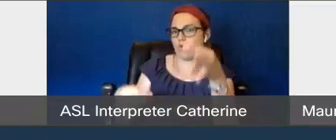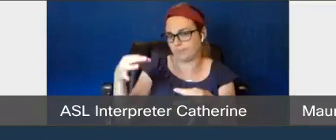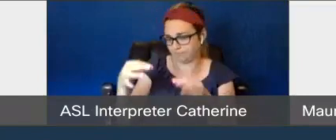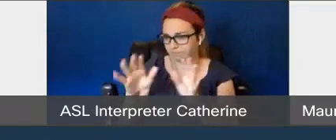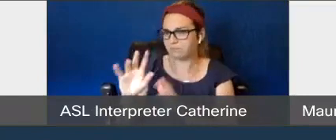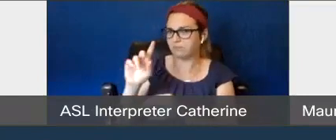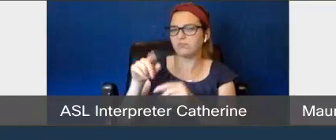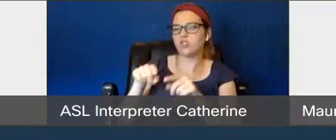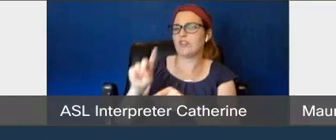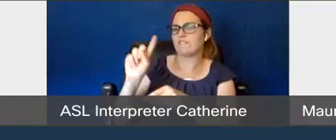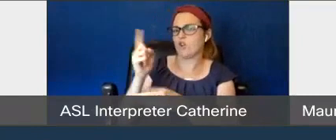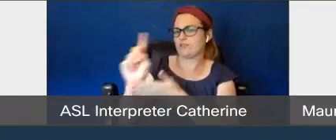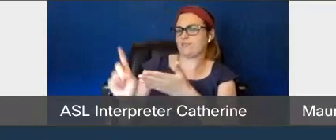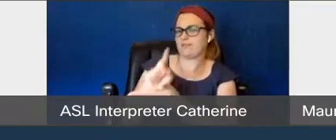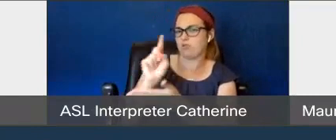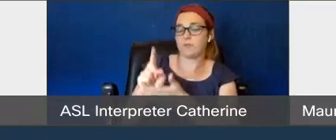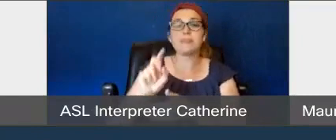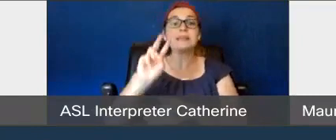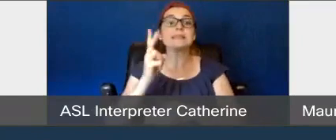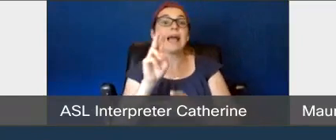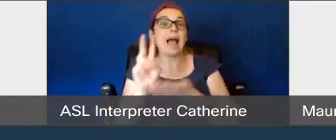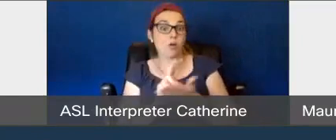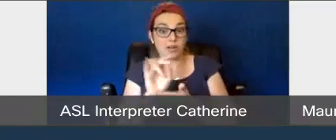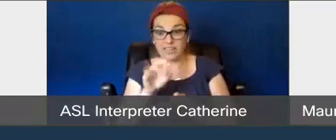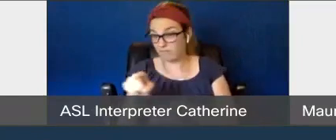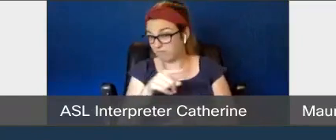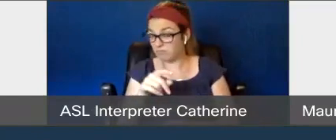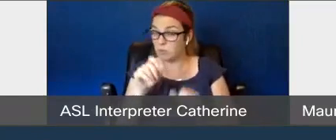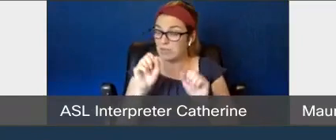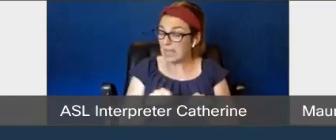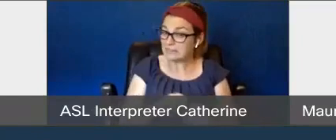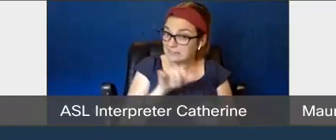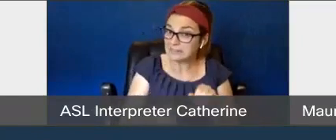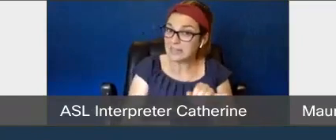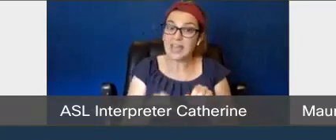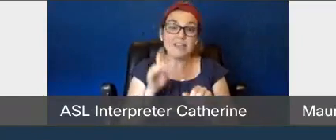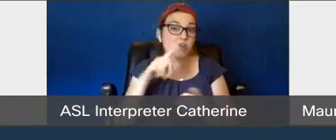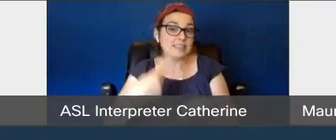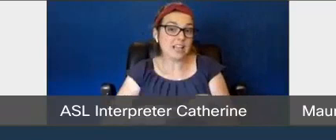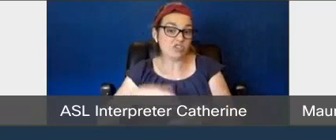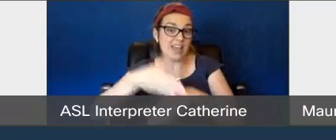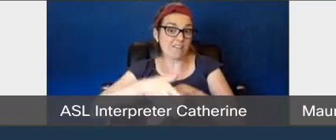can stay with us to delve into greater detail, I'm basically gonna hit the high points here.